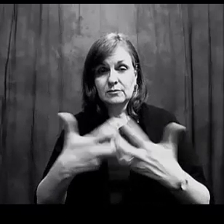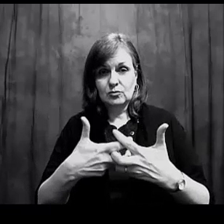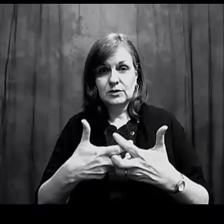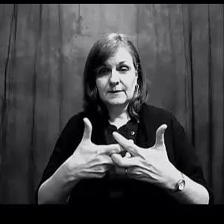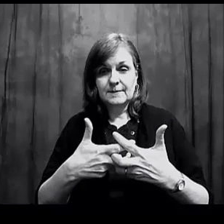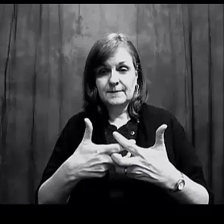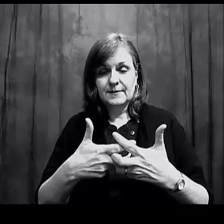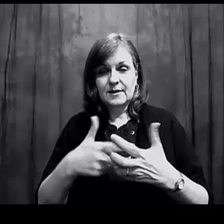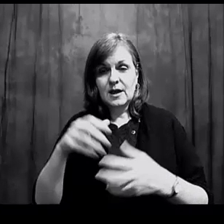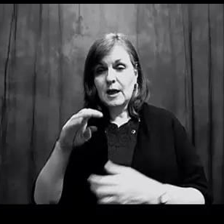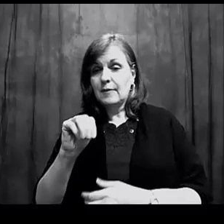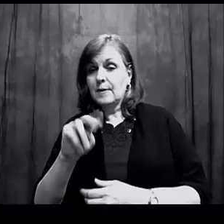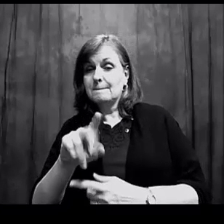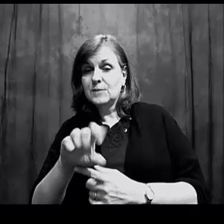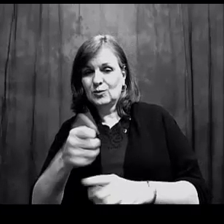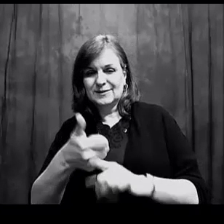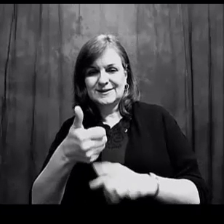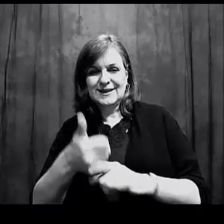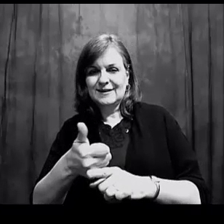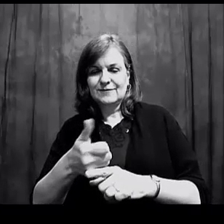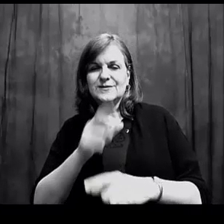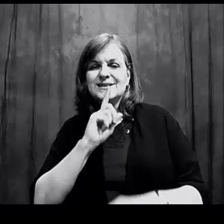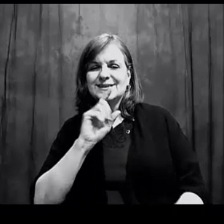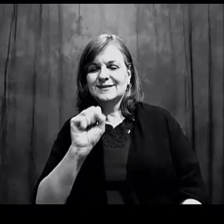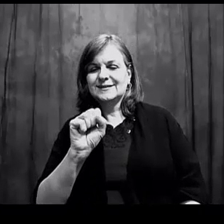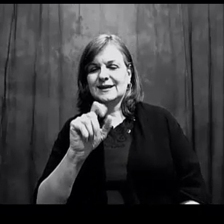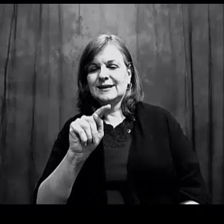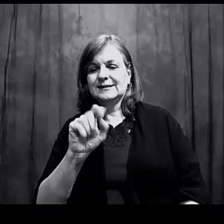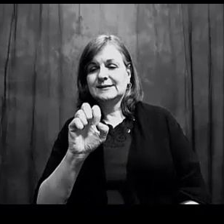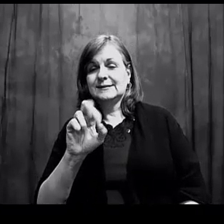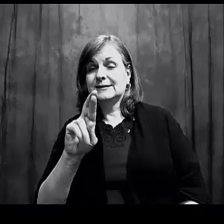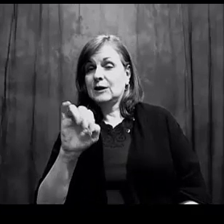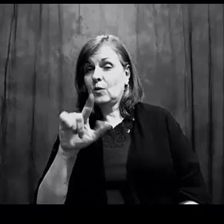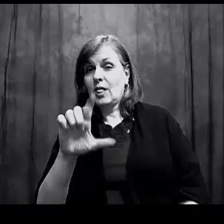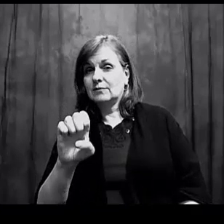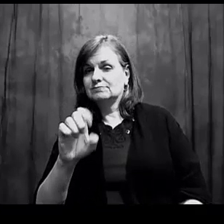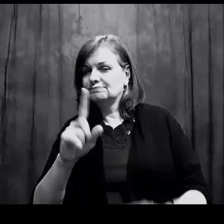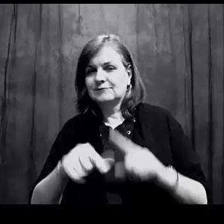so our mule here is actually sterile